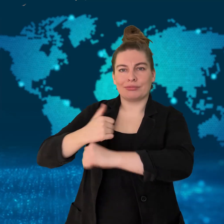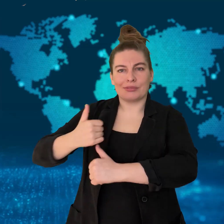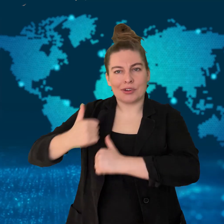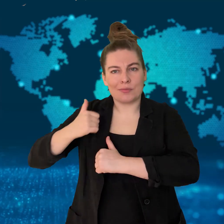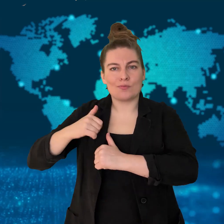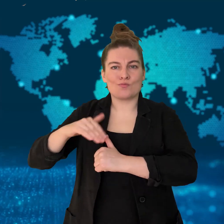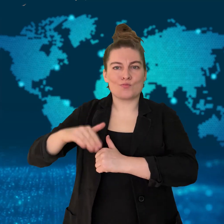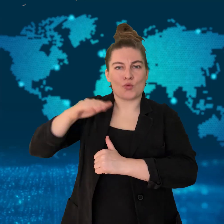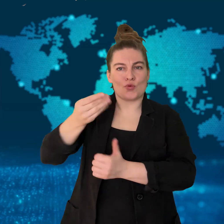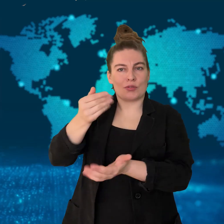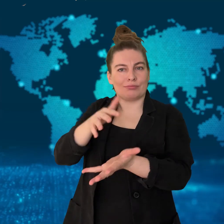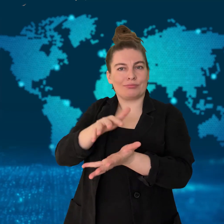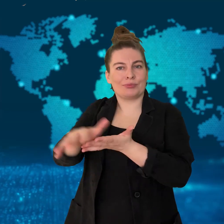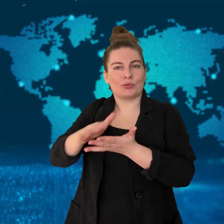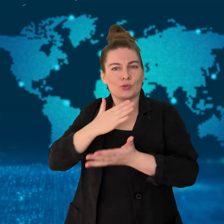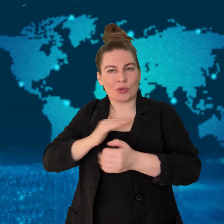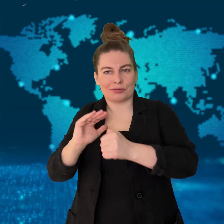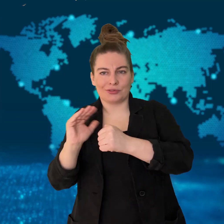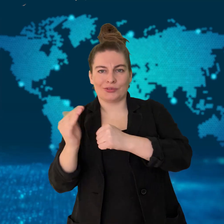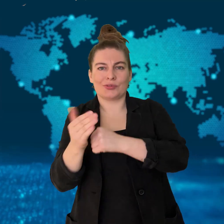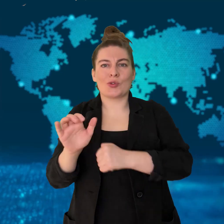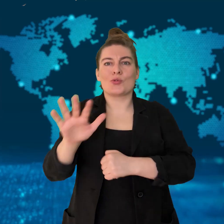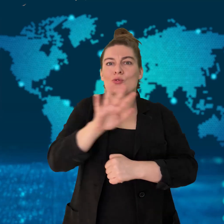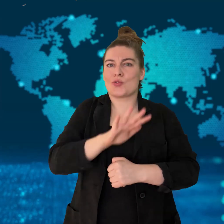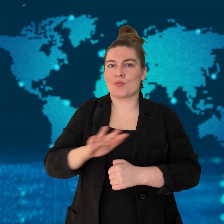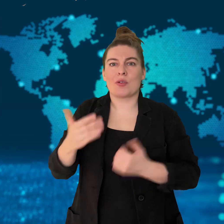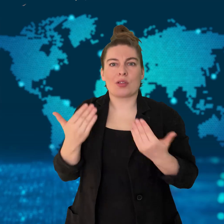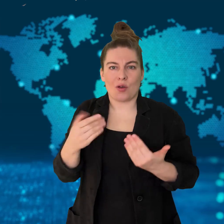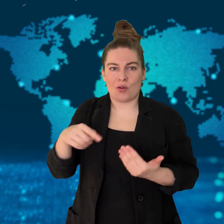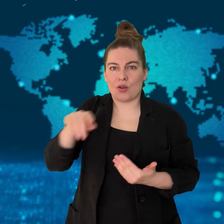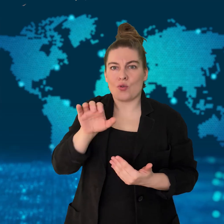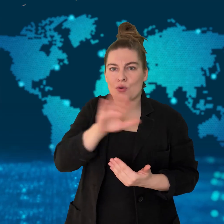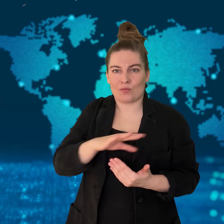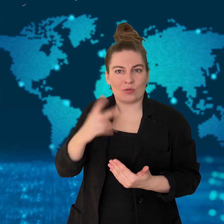loans so countries can increase their spending on